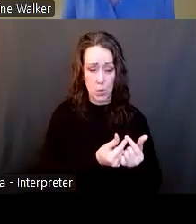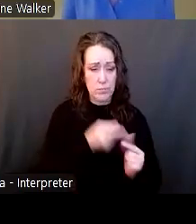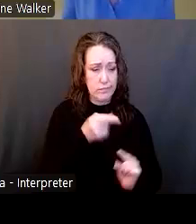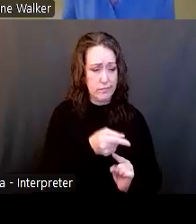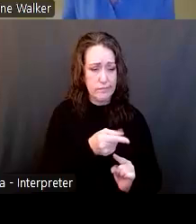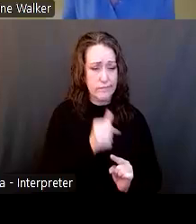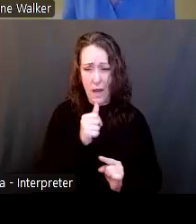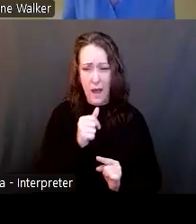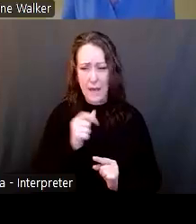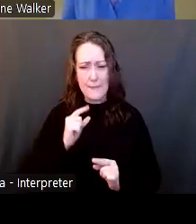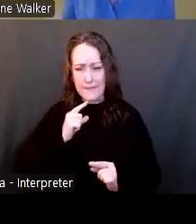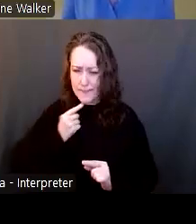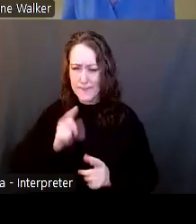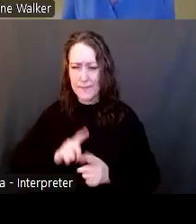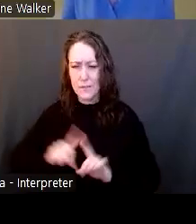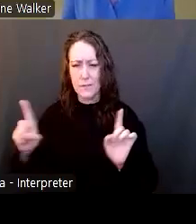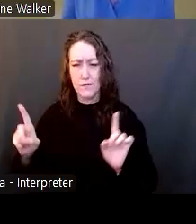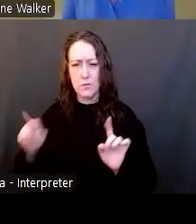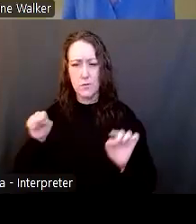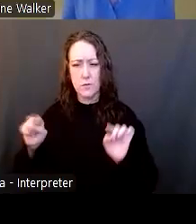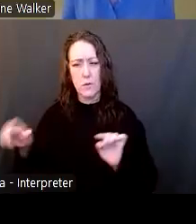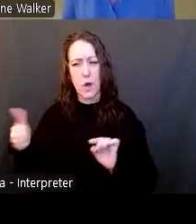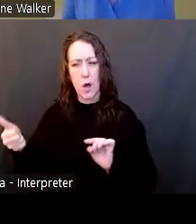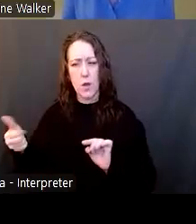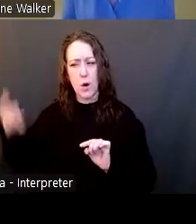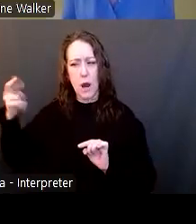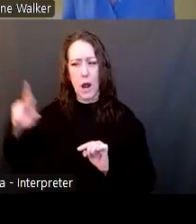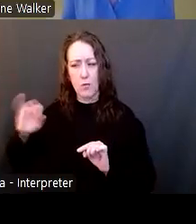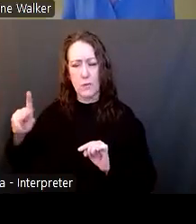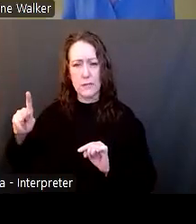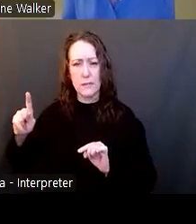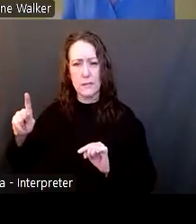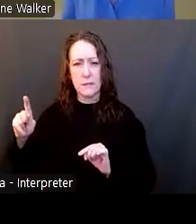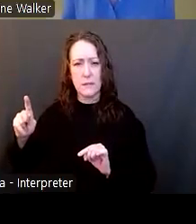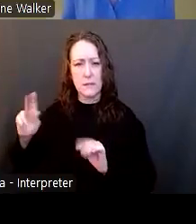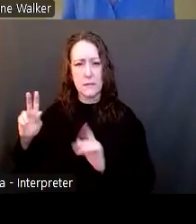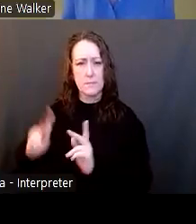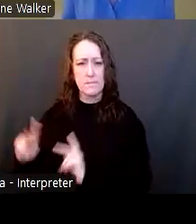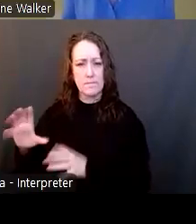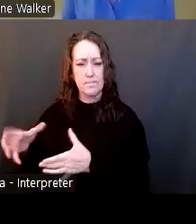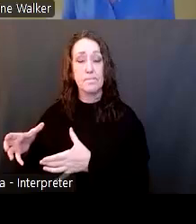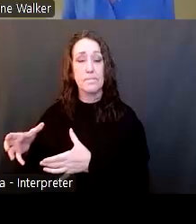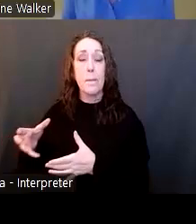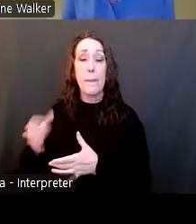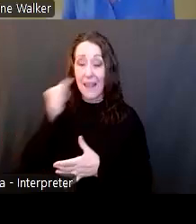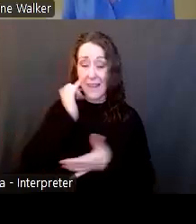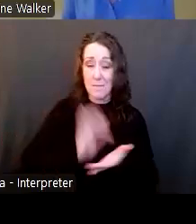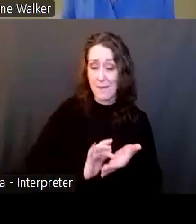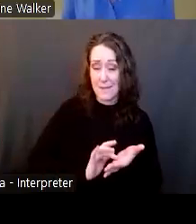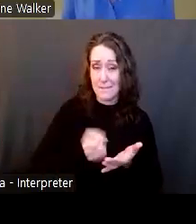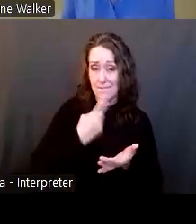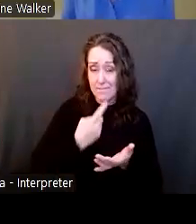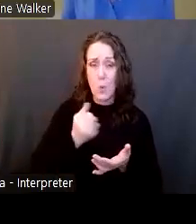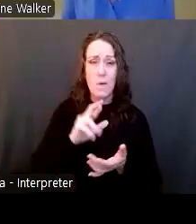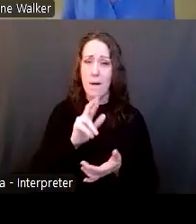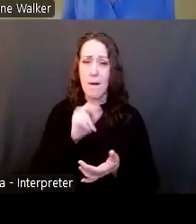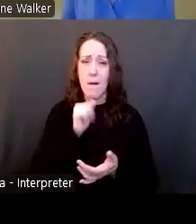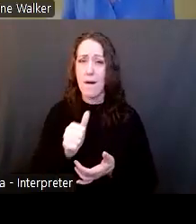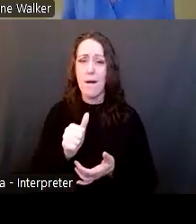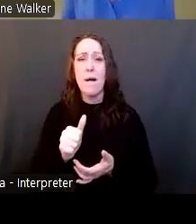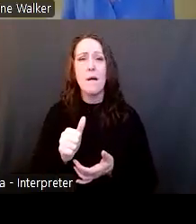significantly from the other high-risk subjects so whether medicated or not there was a decrease